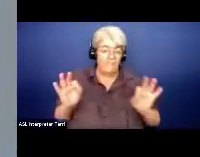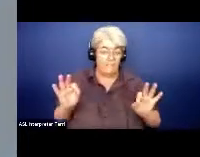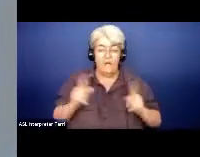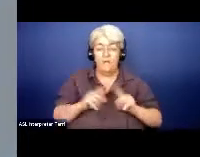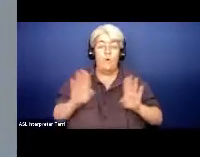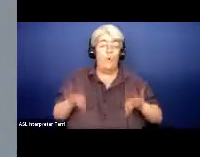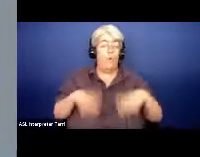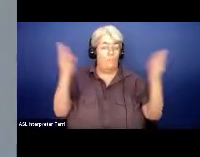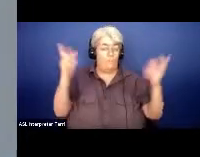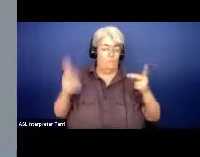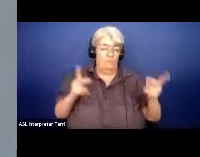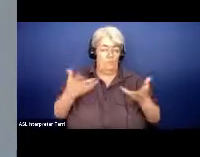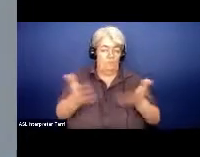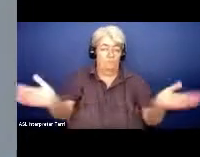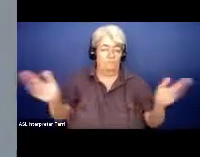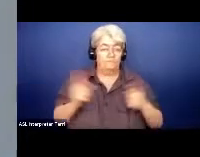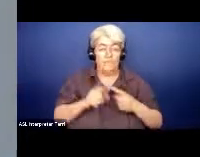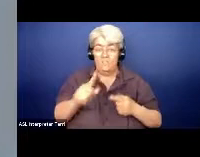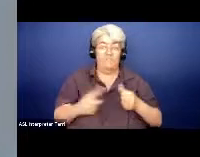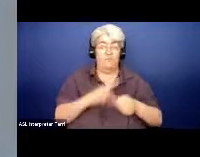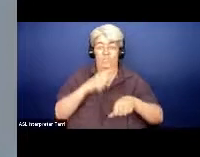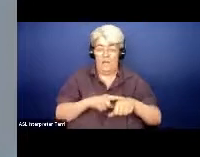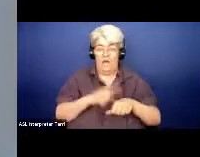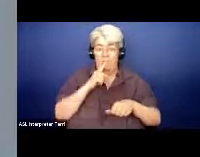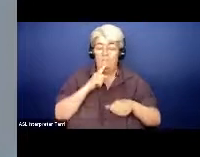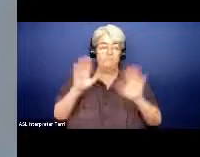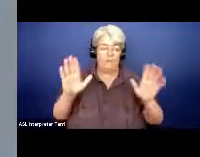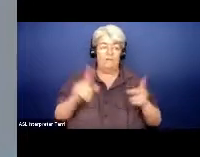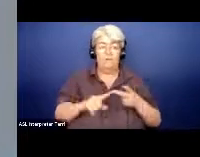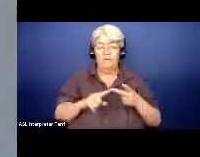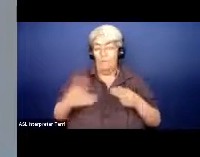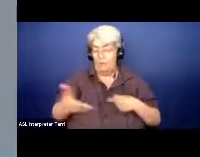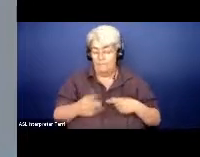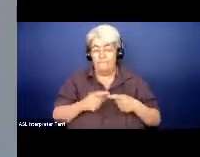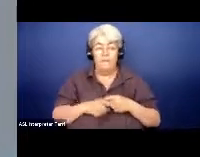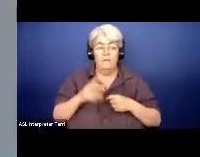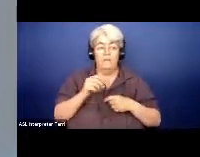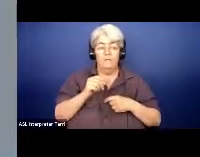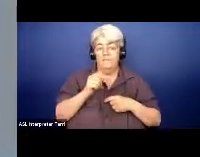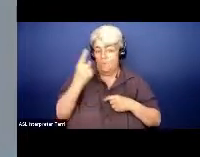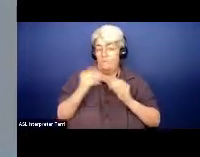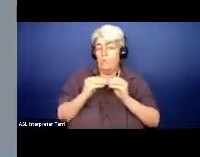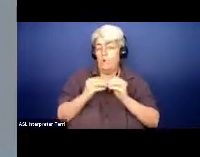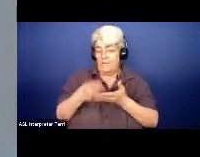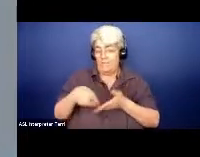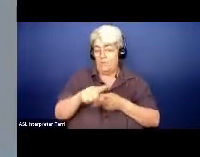one, great. Welcome. We've got one more next week. It is not March, but it feels like March.